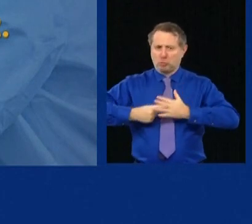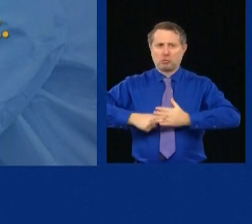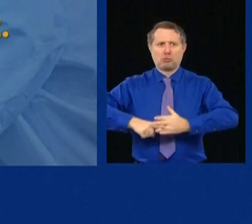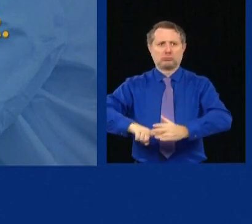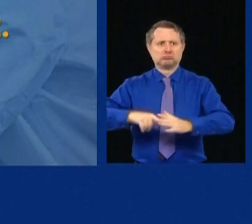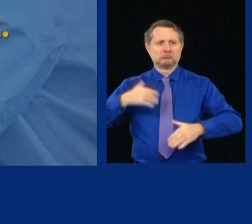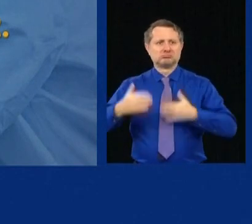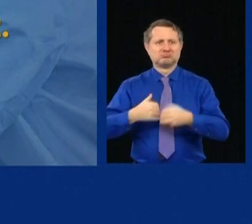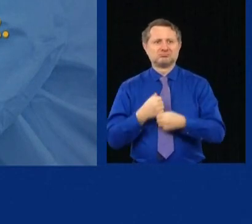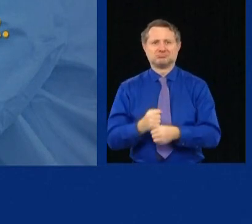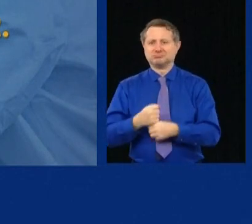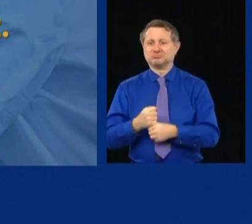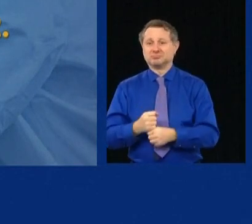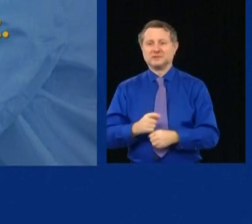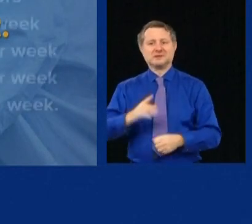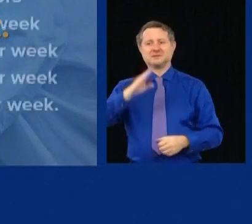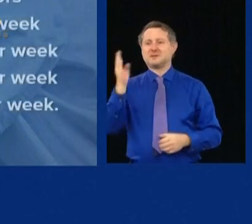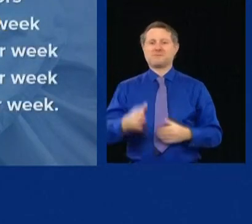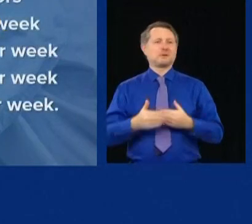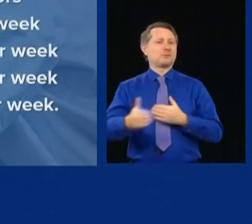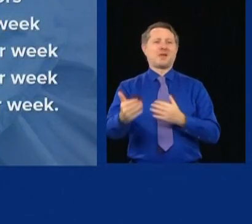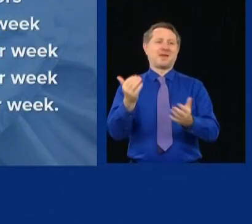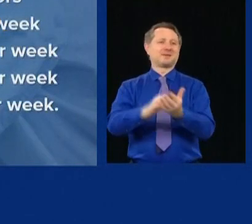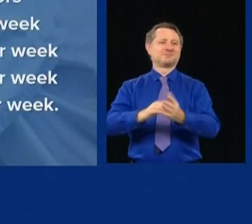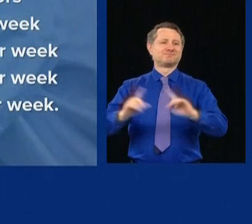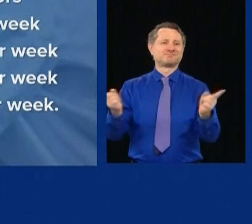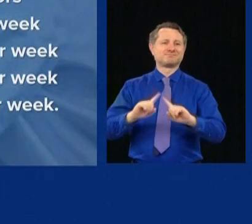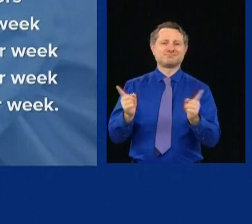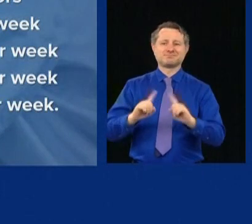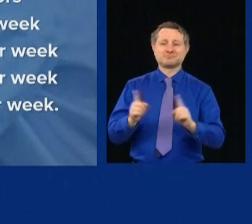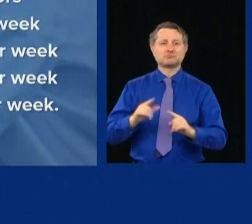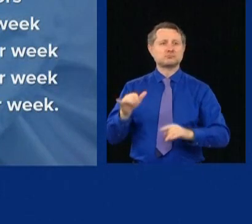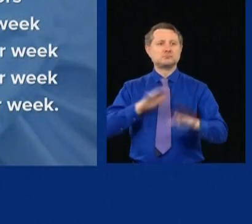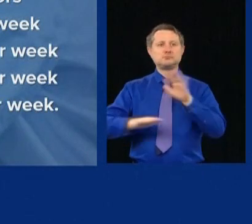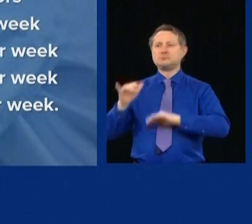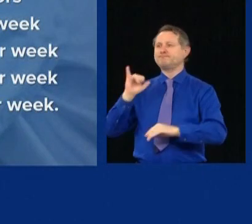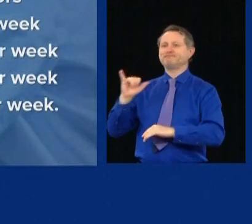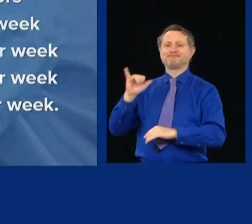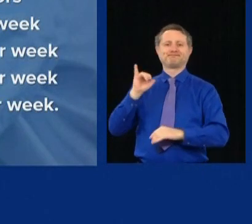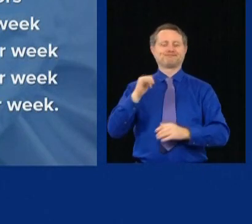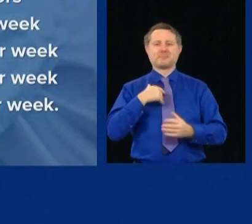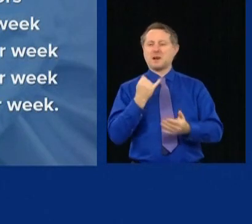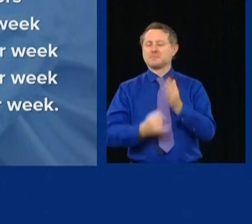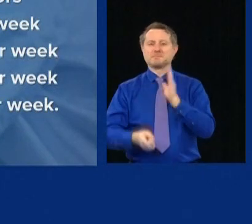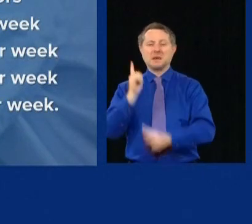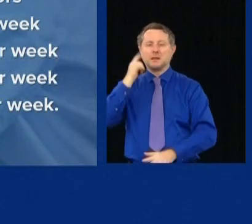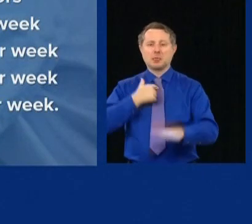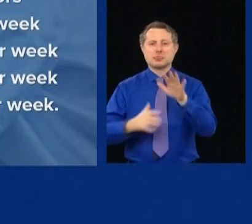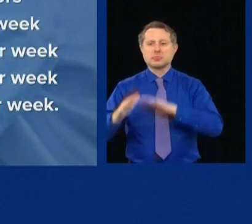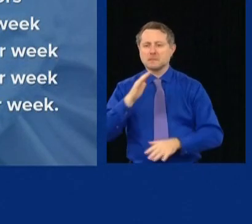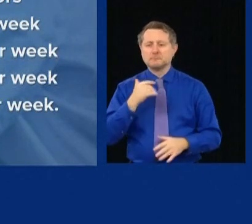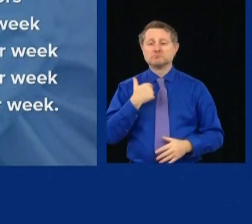NEED AND LET NEW YORK START AND WE ALREADY HAVE, BUT WE SHOULD